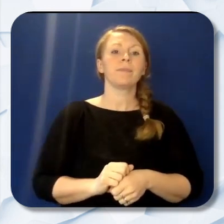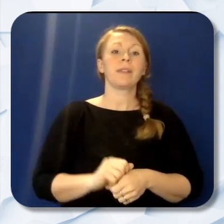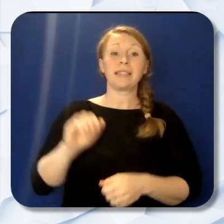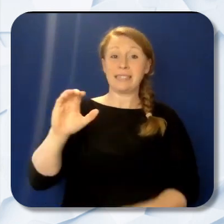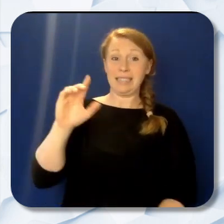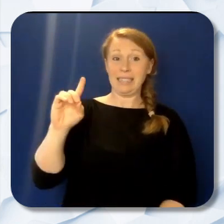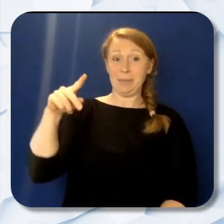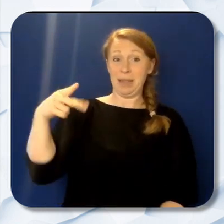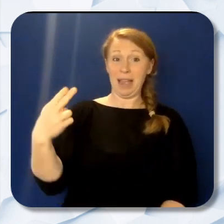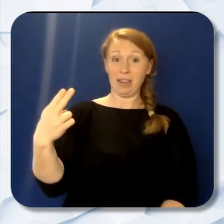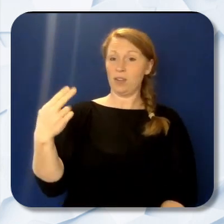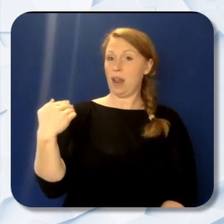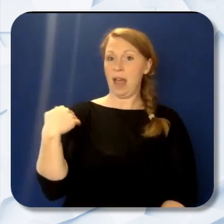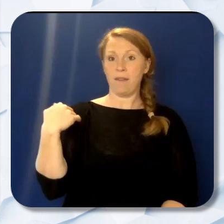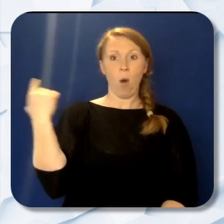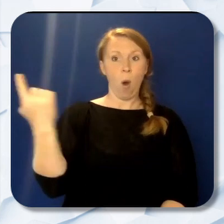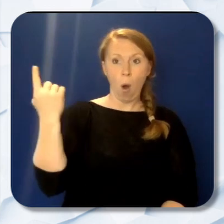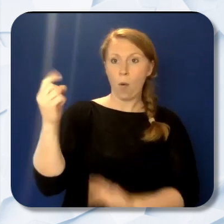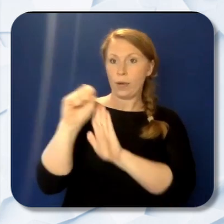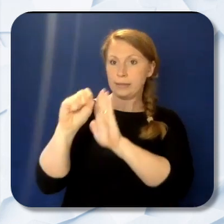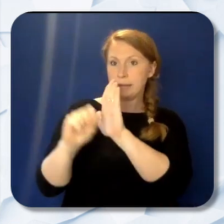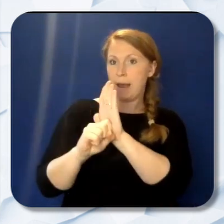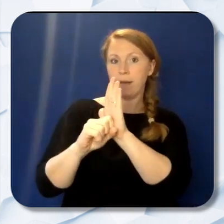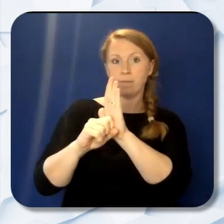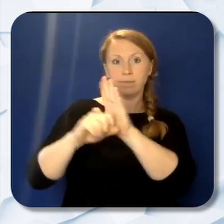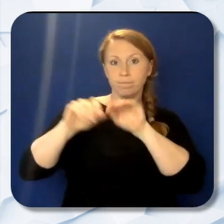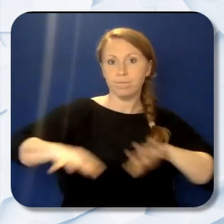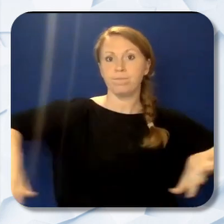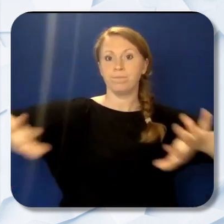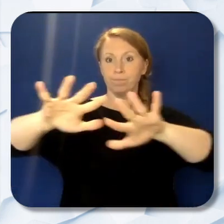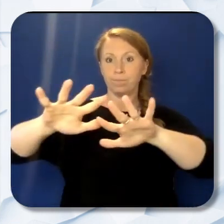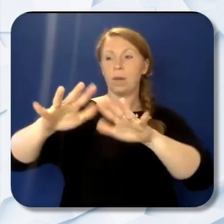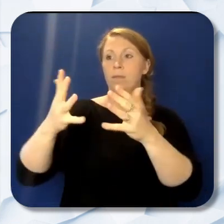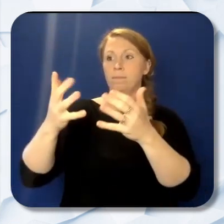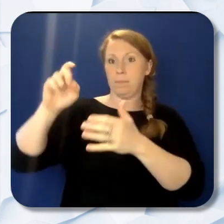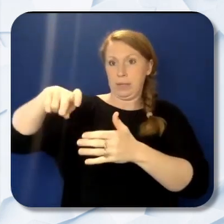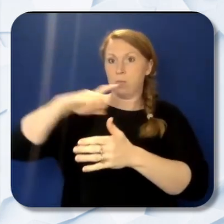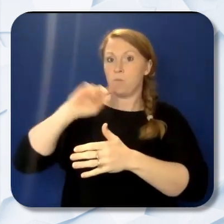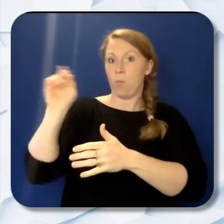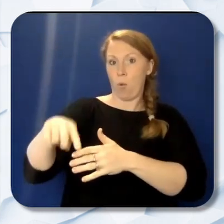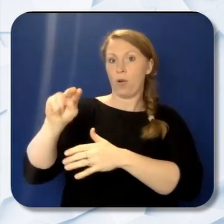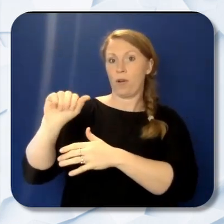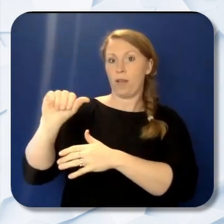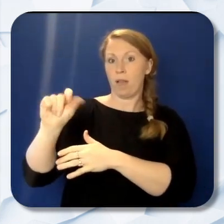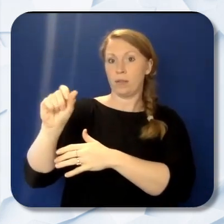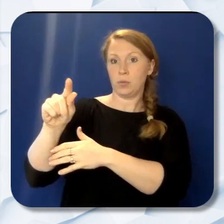That order permits entities to distribute and or administer naloxone to individuals at risk of an